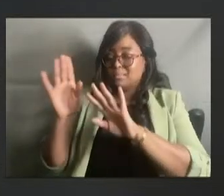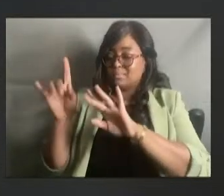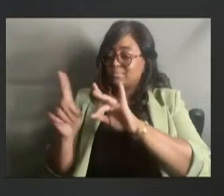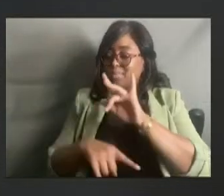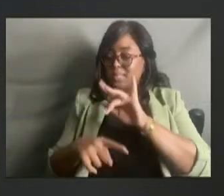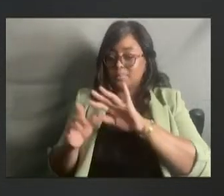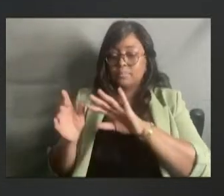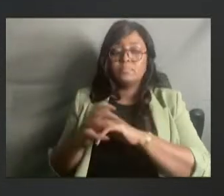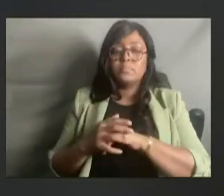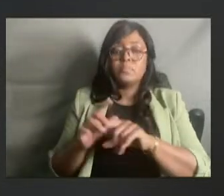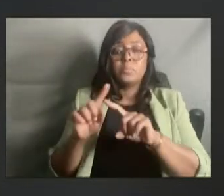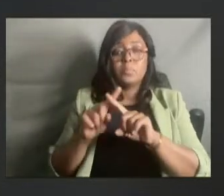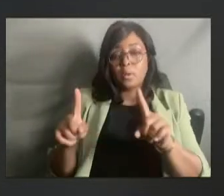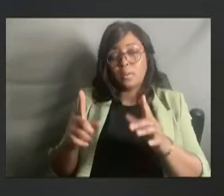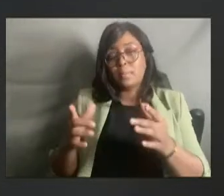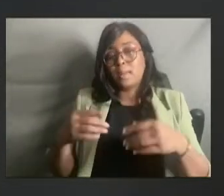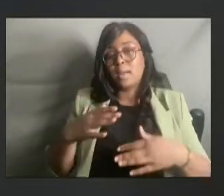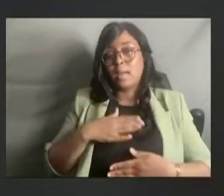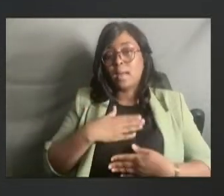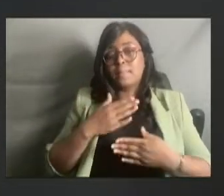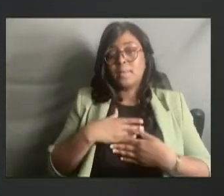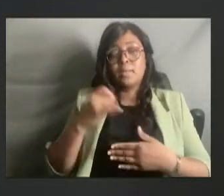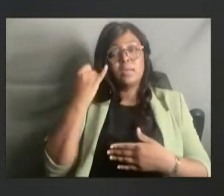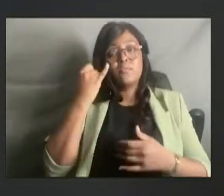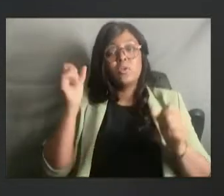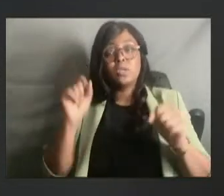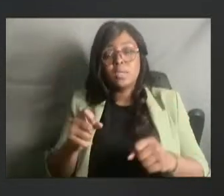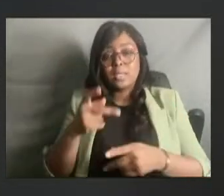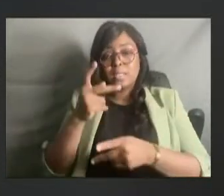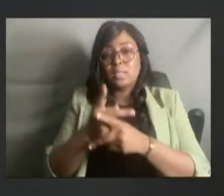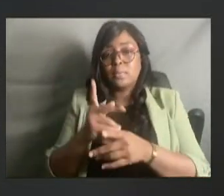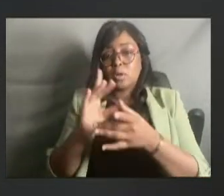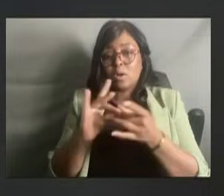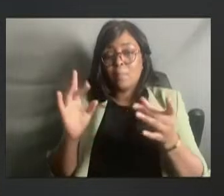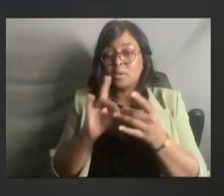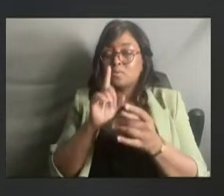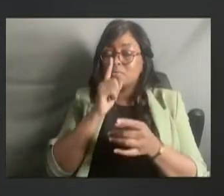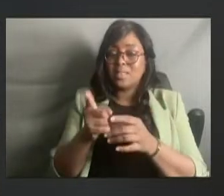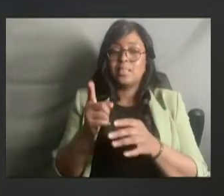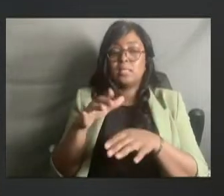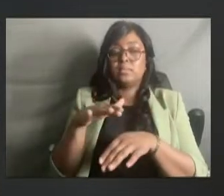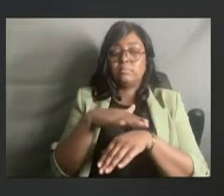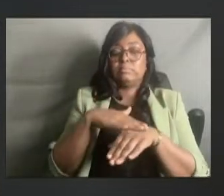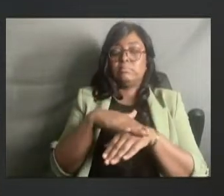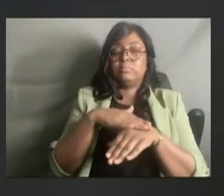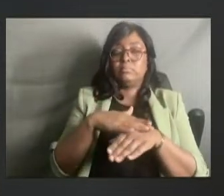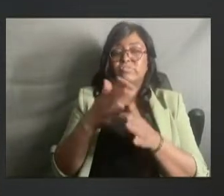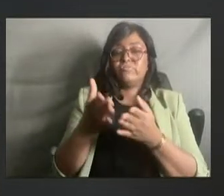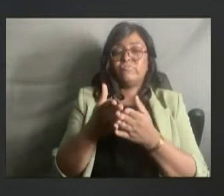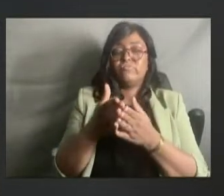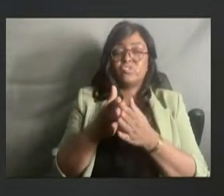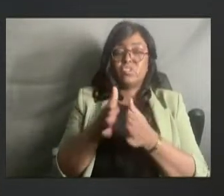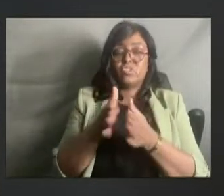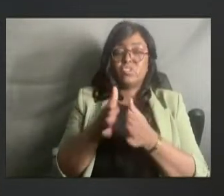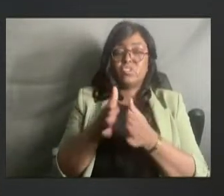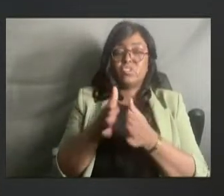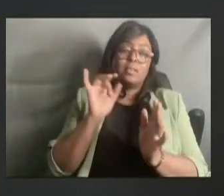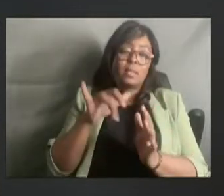specific school and a specific person. I'm I'm going to pass on that one, but more than happy to